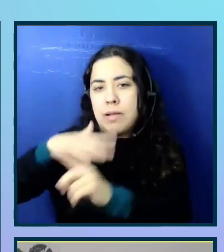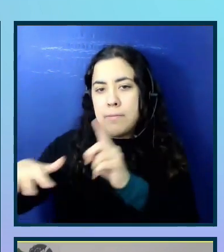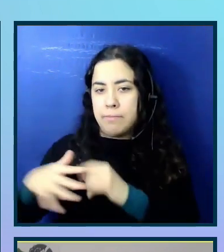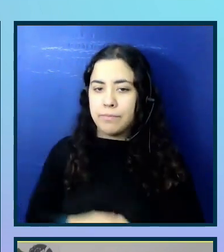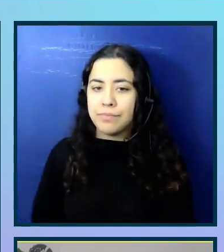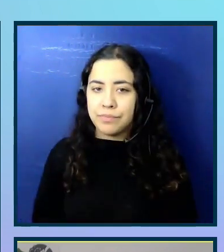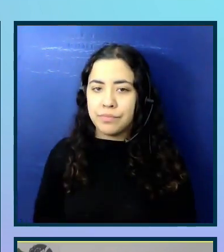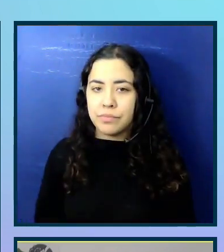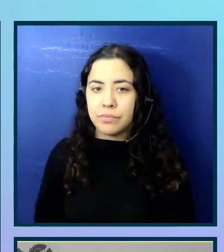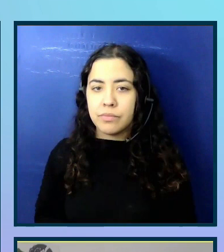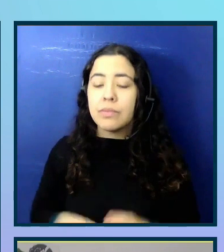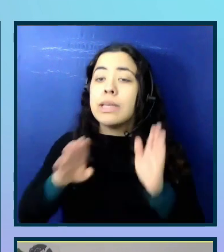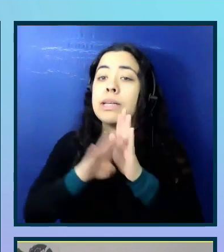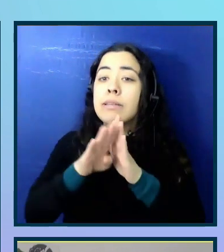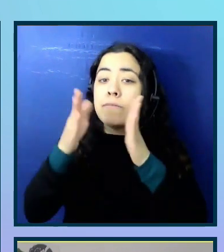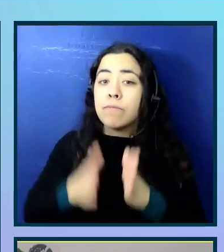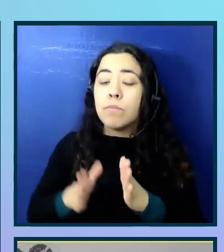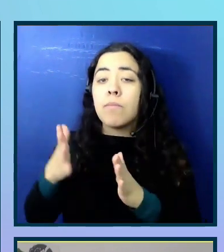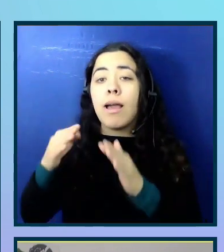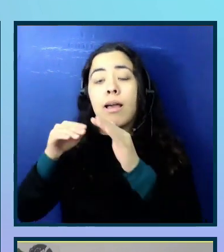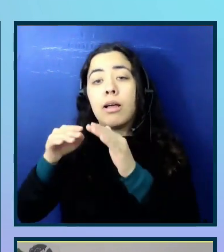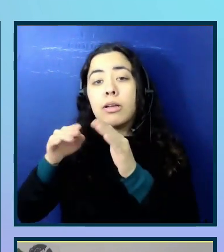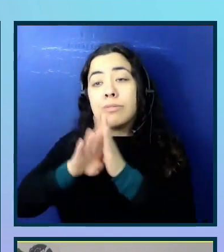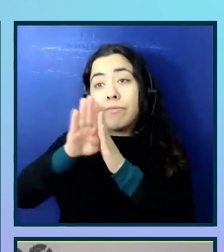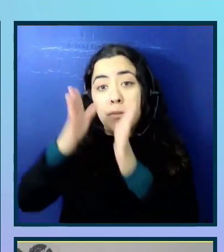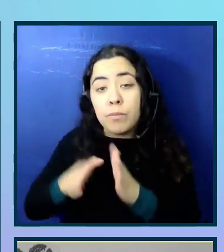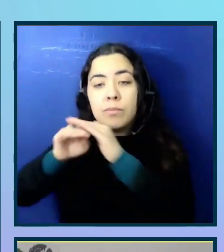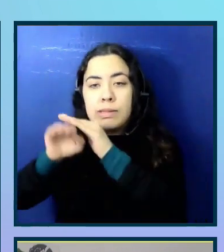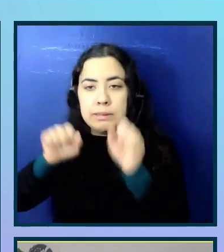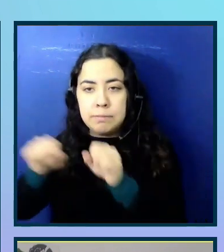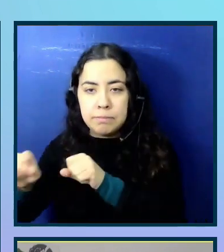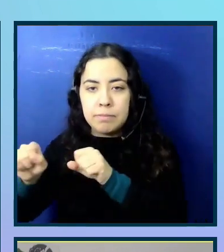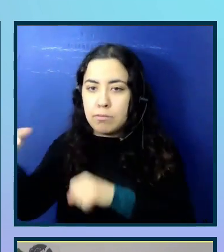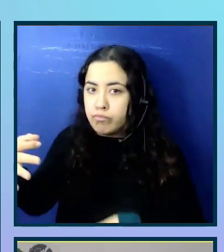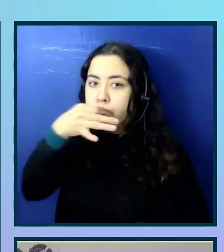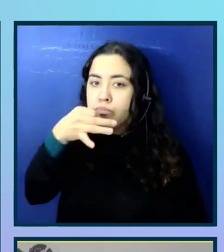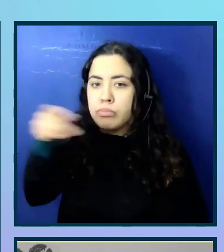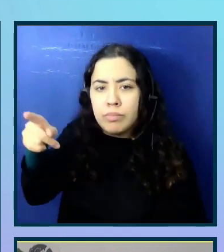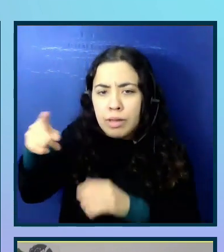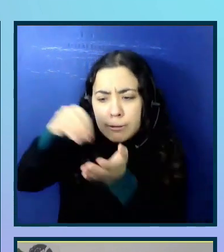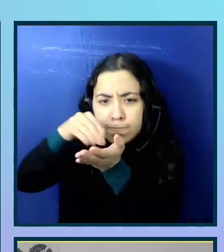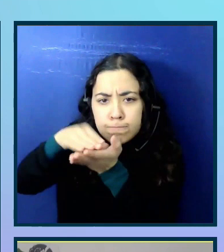Developers and accessibility experts; they document technical implementation like correct mock-up, ARIA roles,